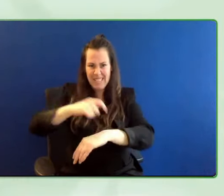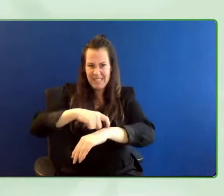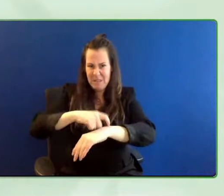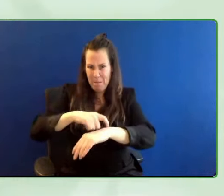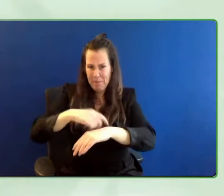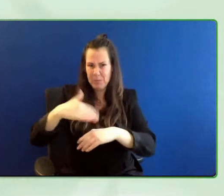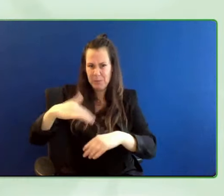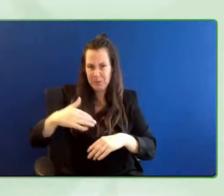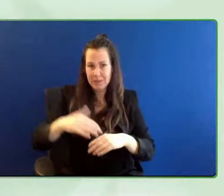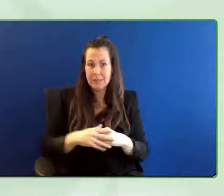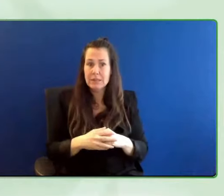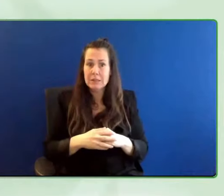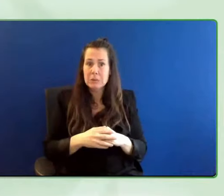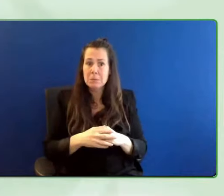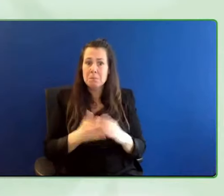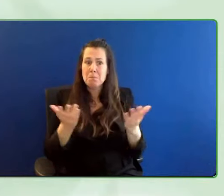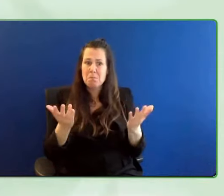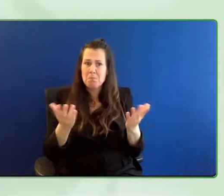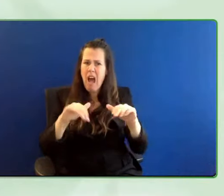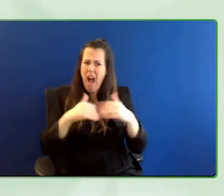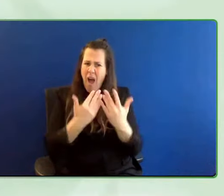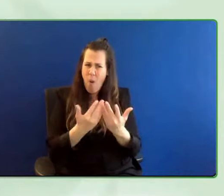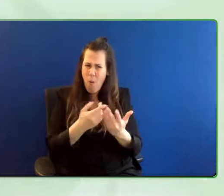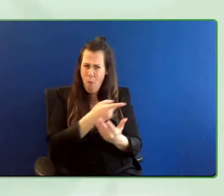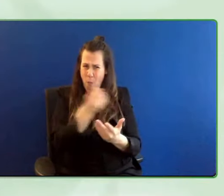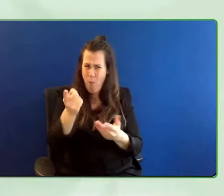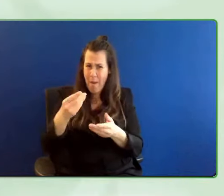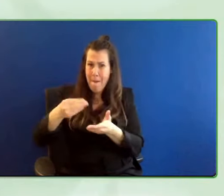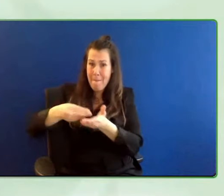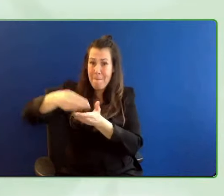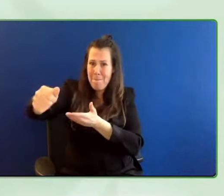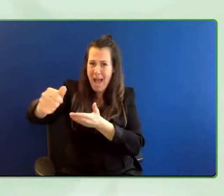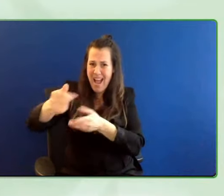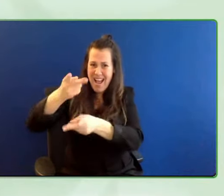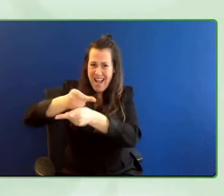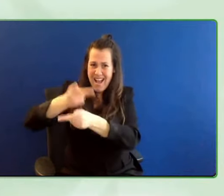There's a lot of investment that can be done in preparing people.